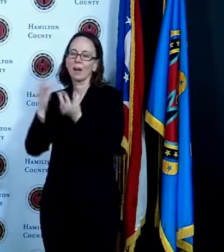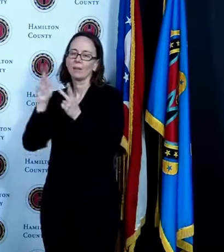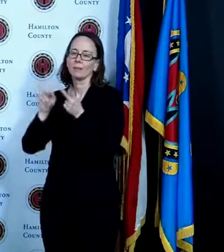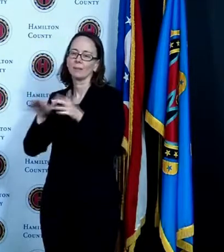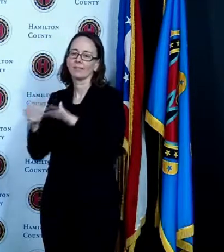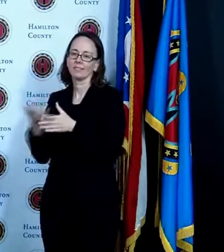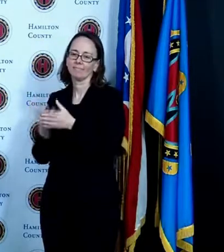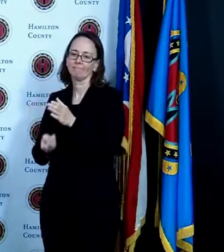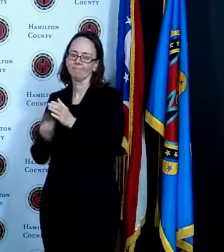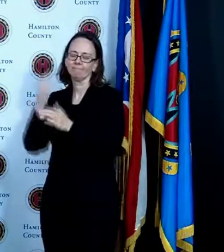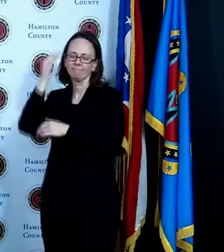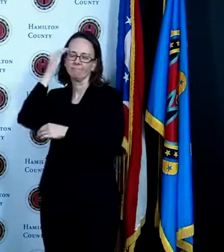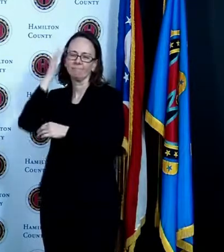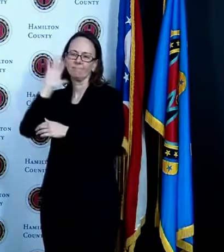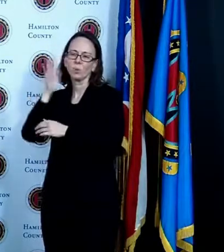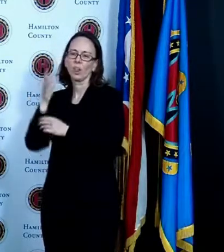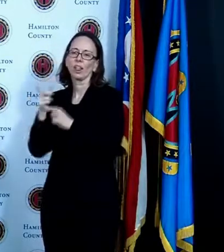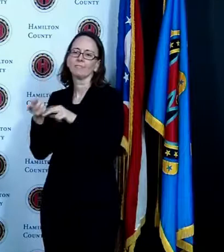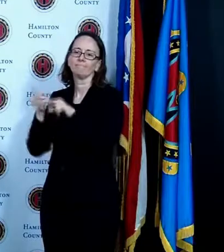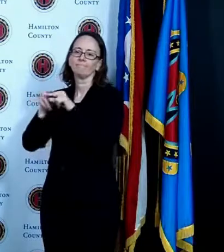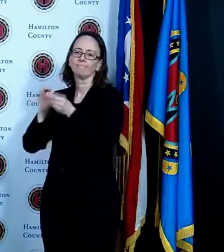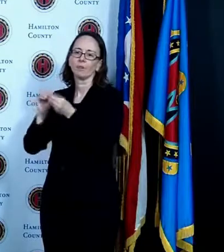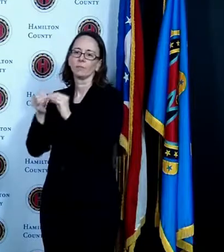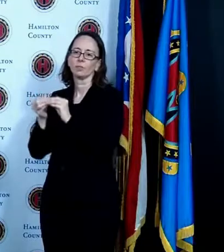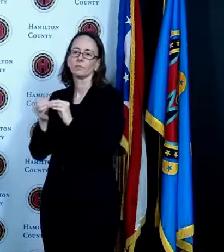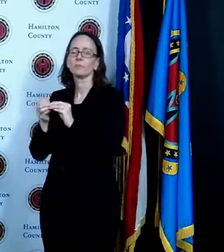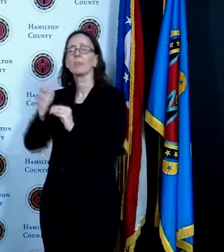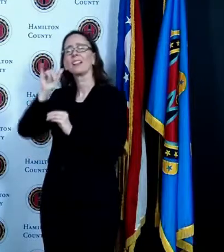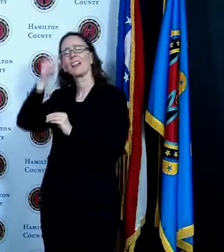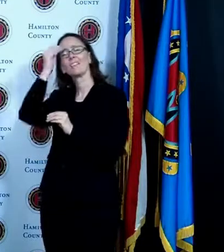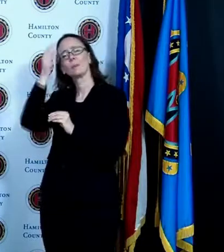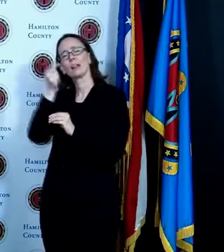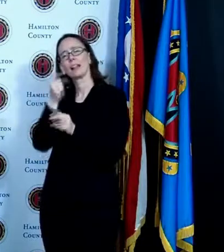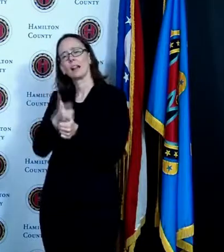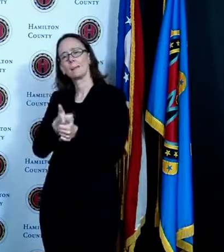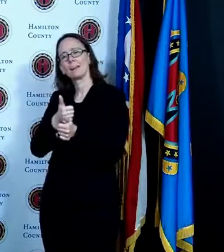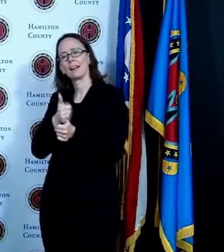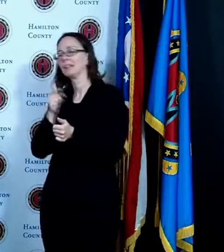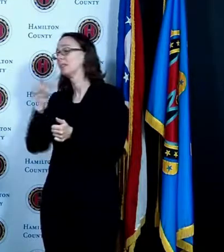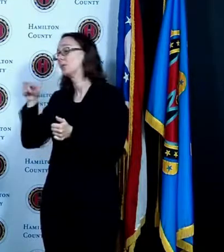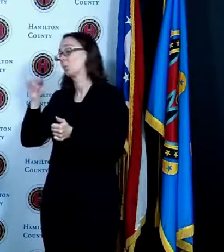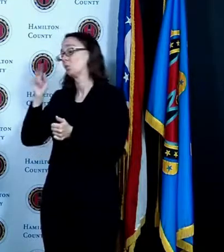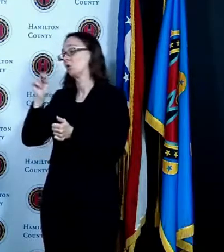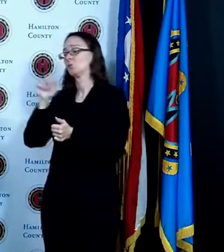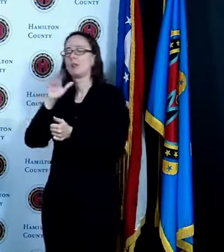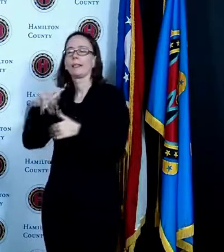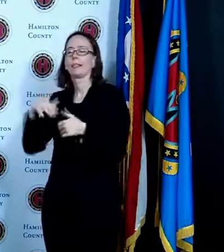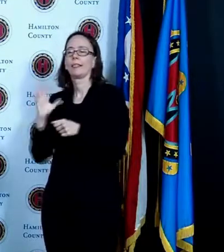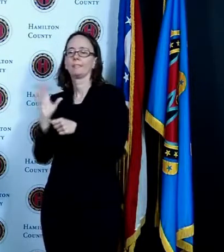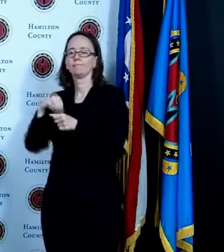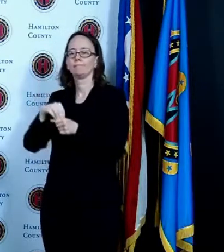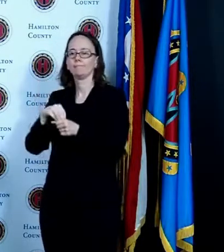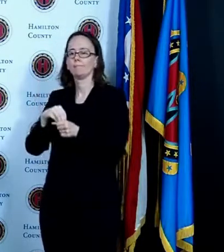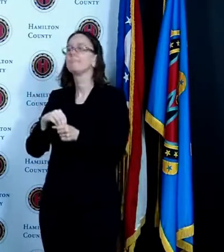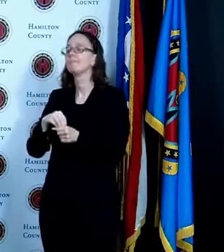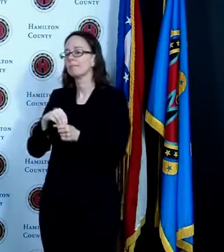lag and so they are not on here but for May the number of deaths and you can see